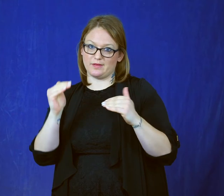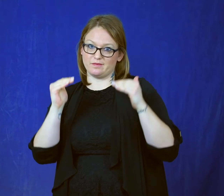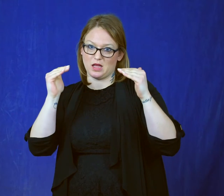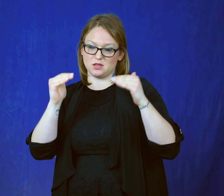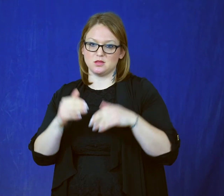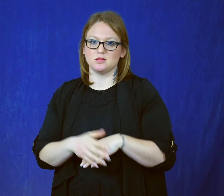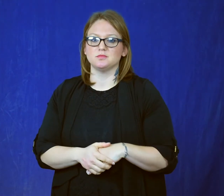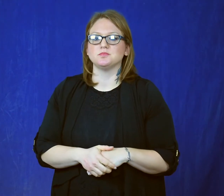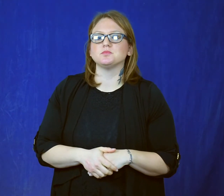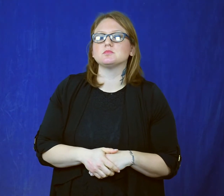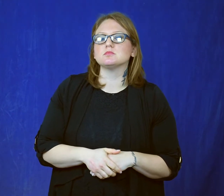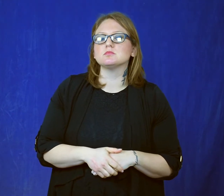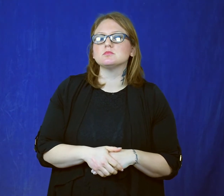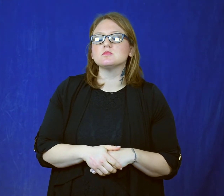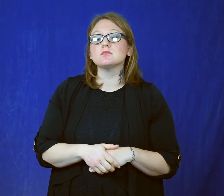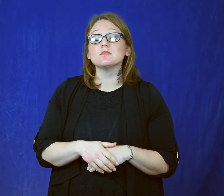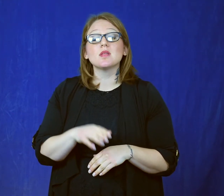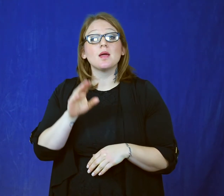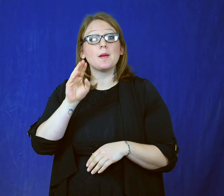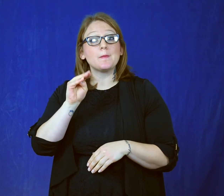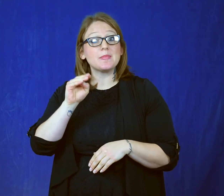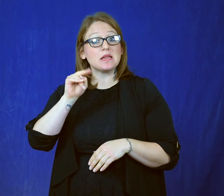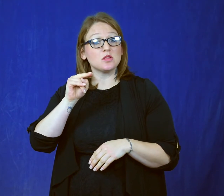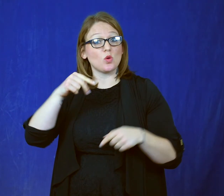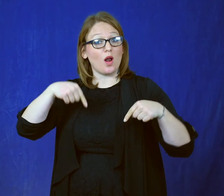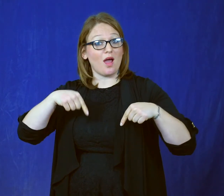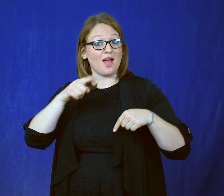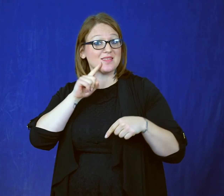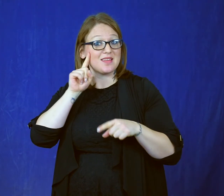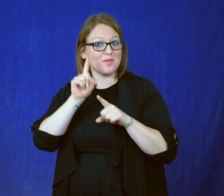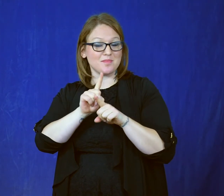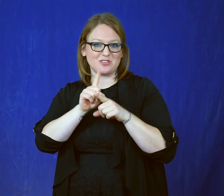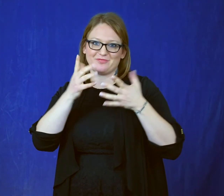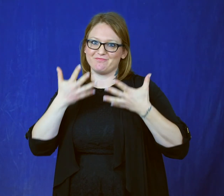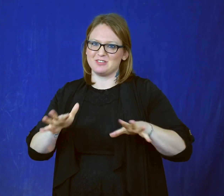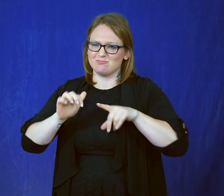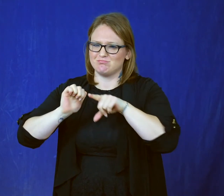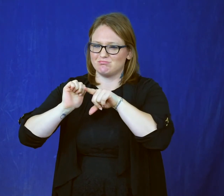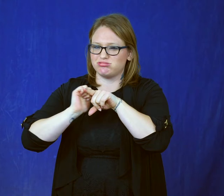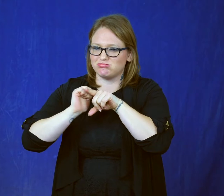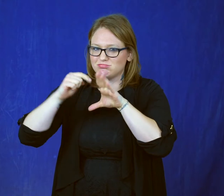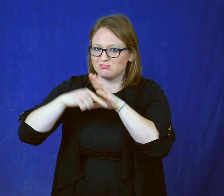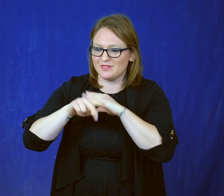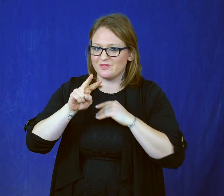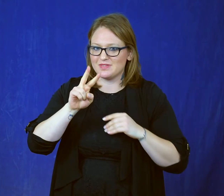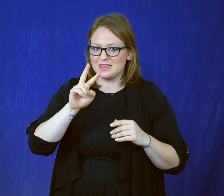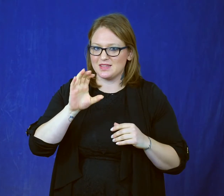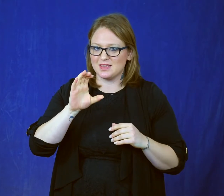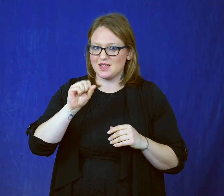The MN Deaf Mentors were also trained to use the VCSL to collect data.